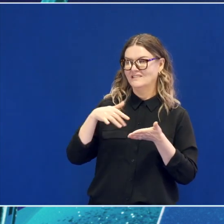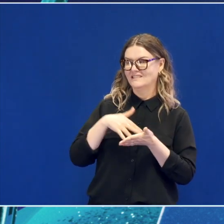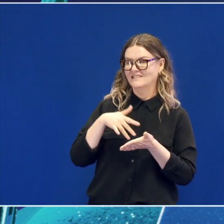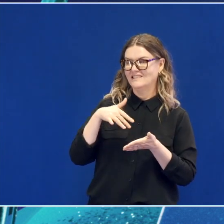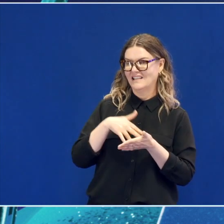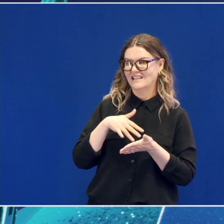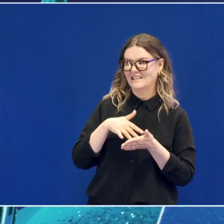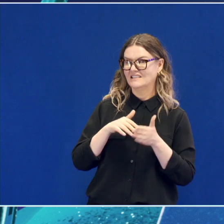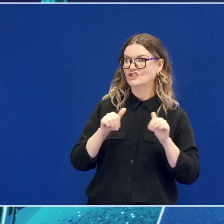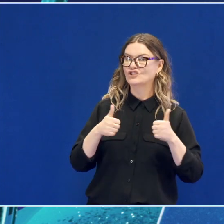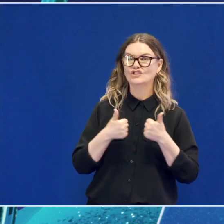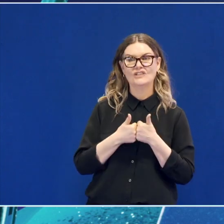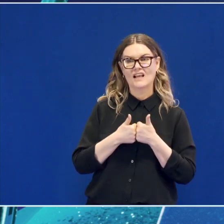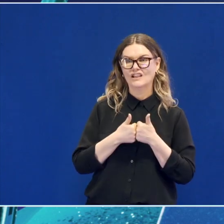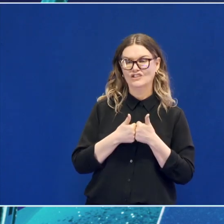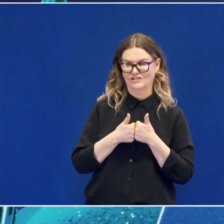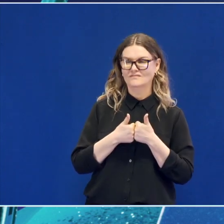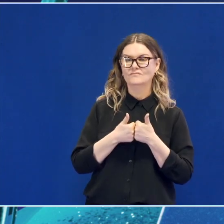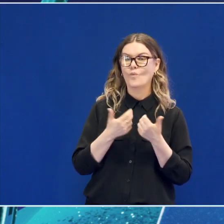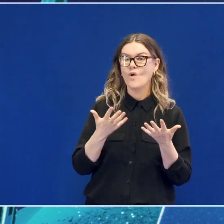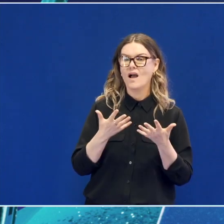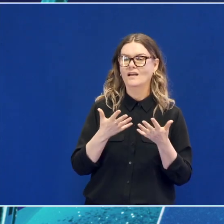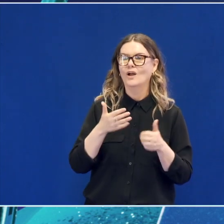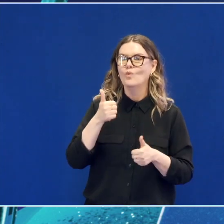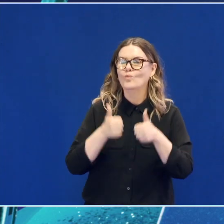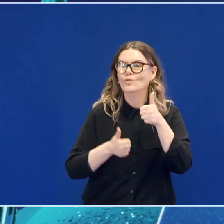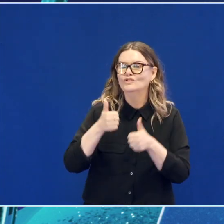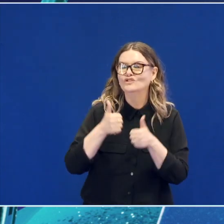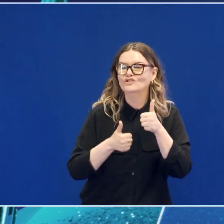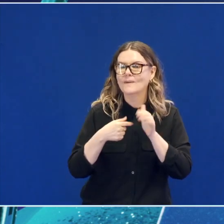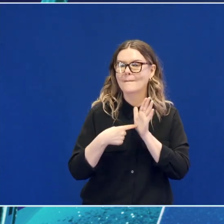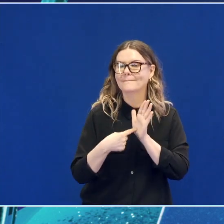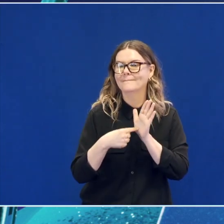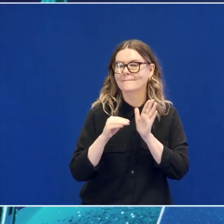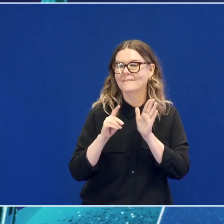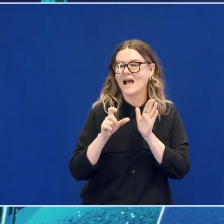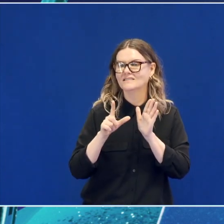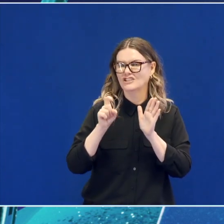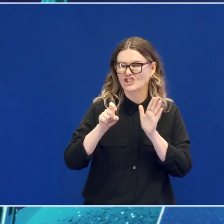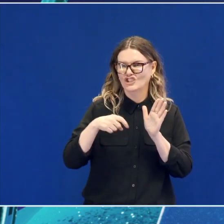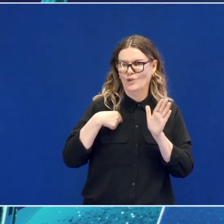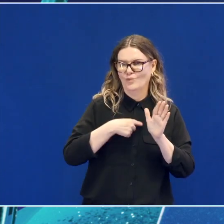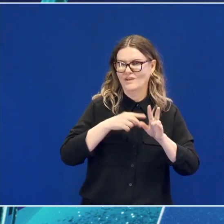And a lot of models like -- because like in research a lot